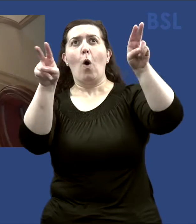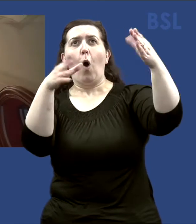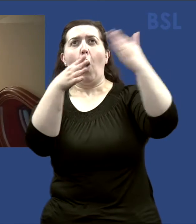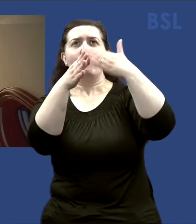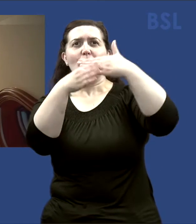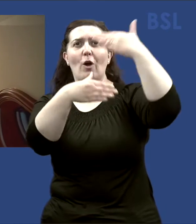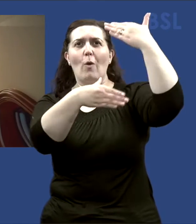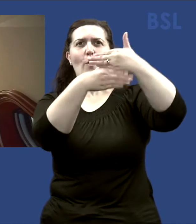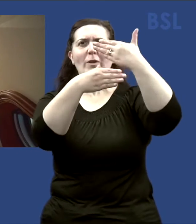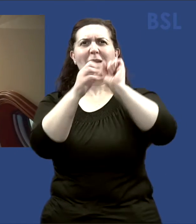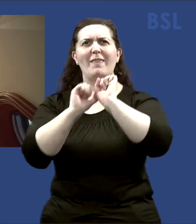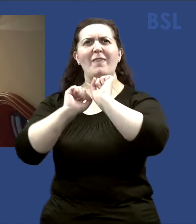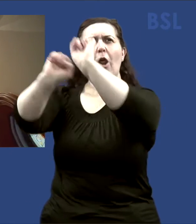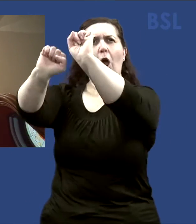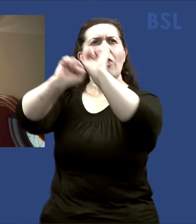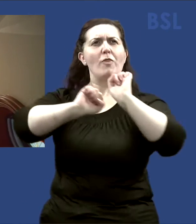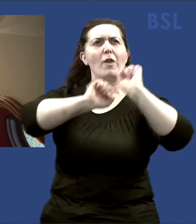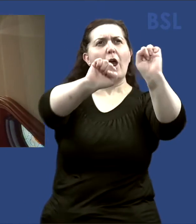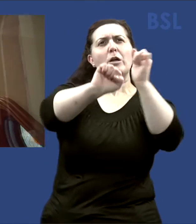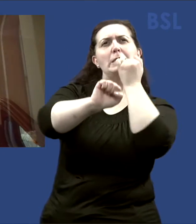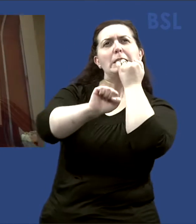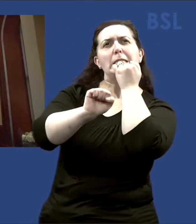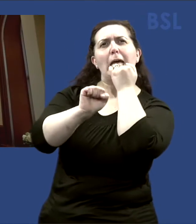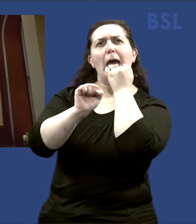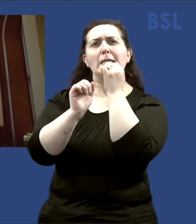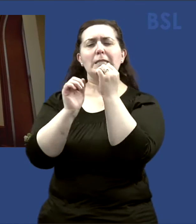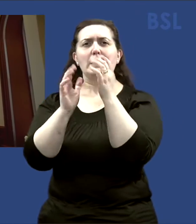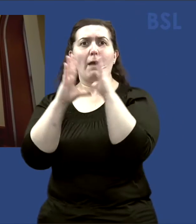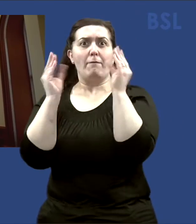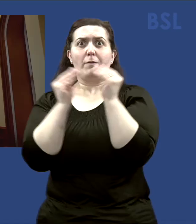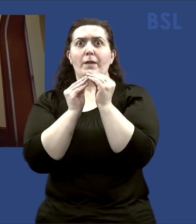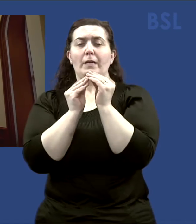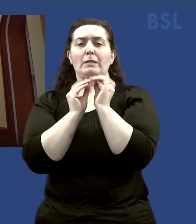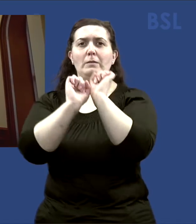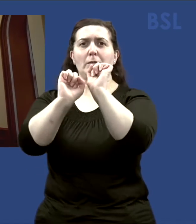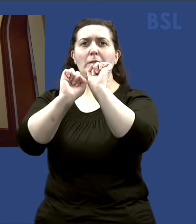the original windows - each one unique to its own measurement and space;